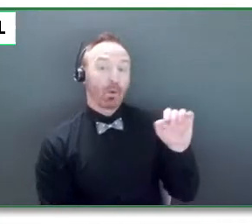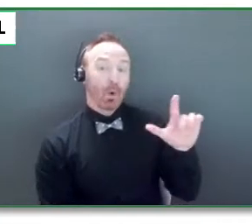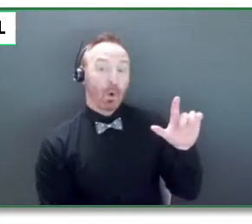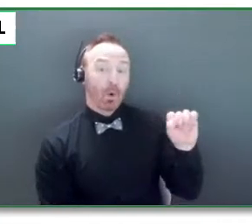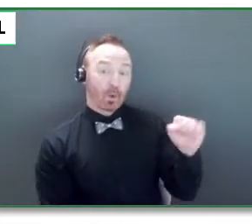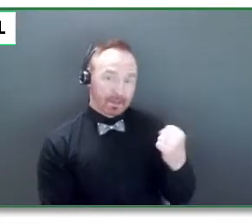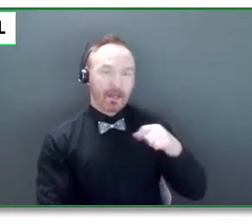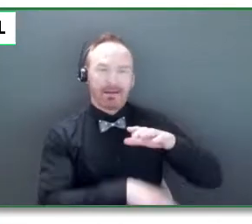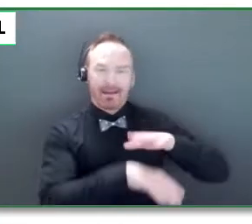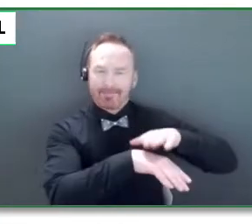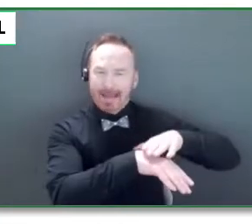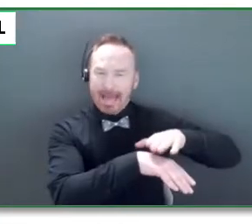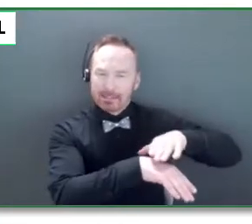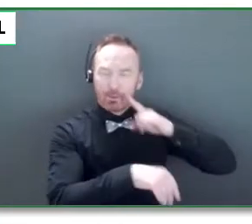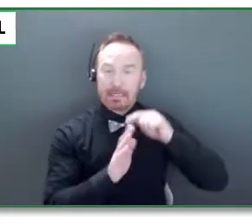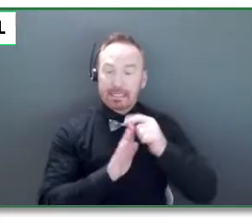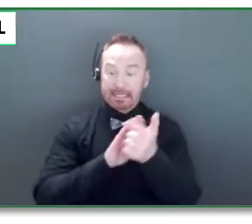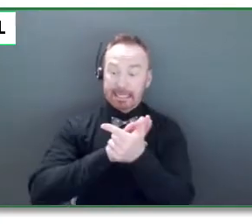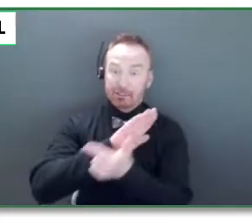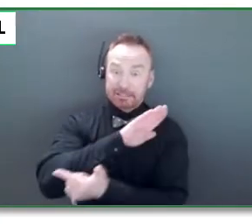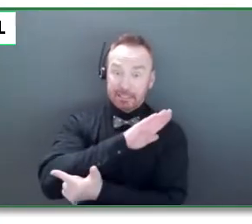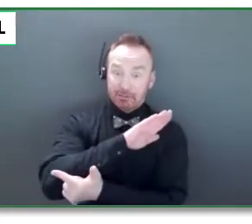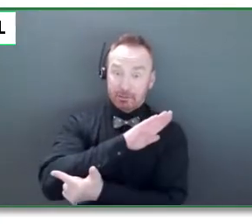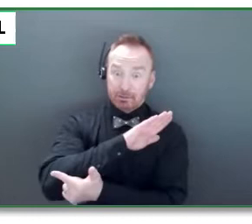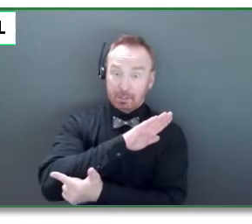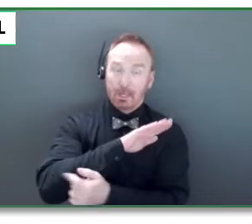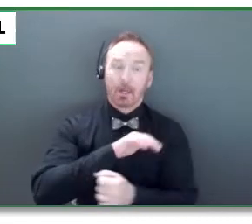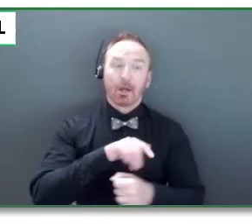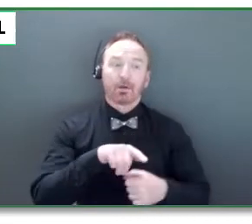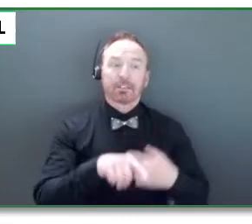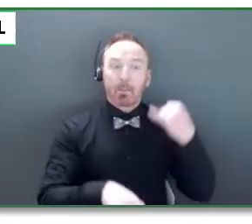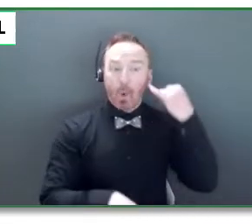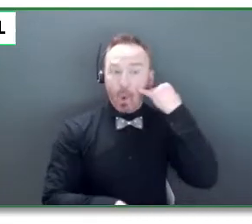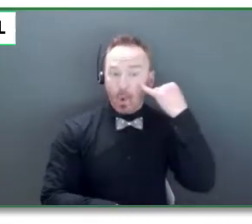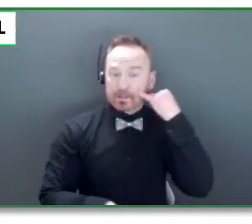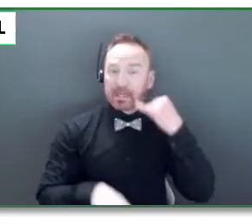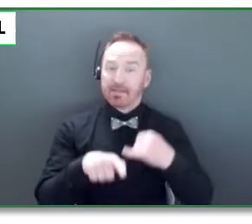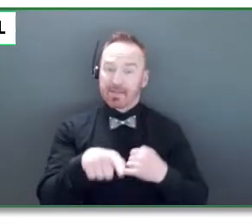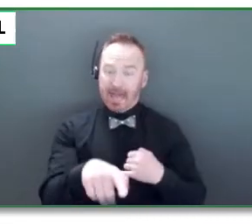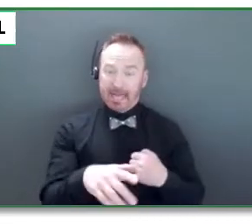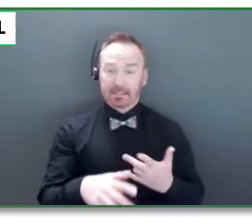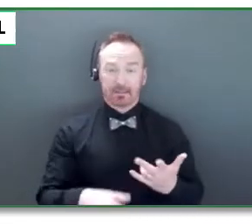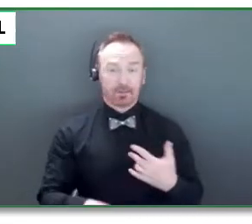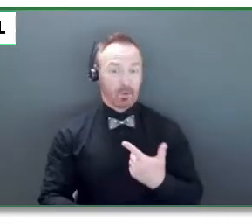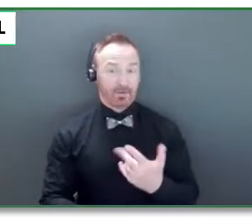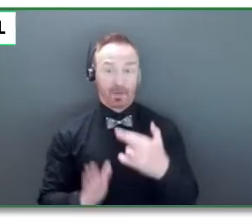we say go with the strict rules. If you go with what is more